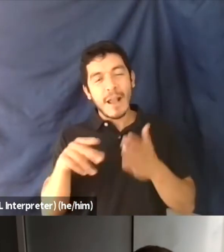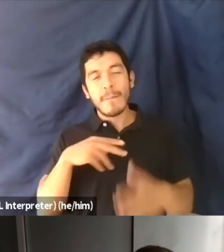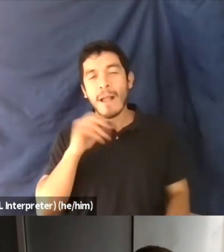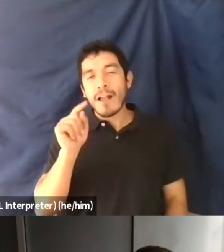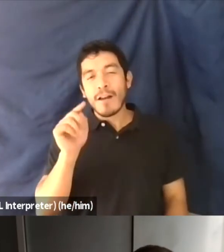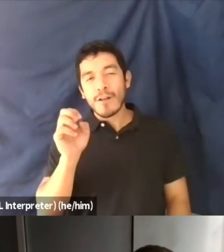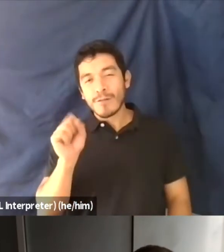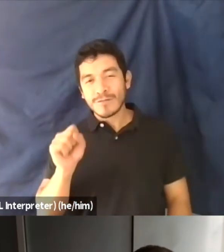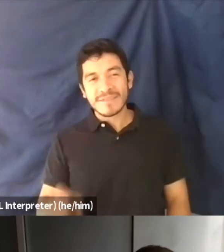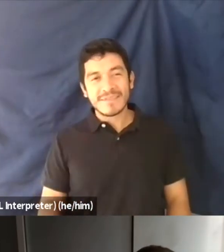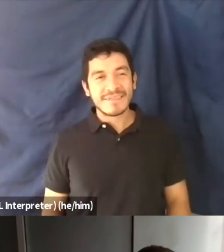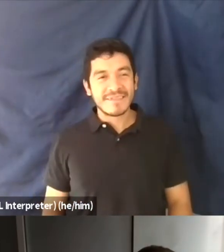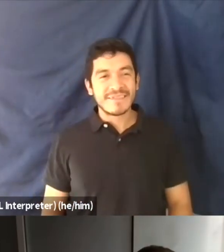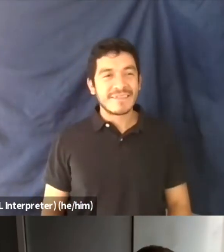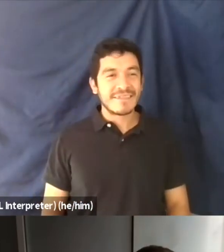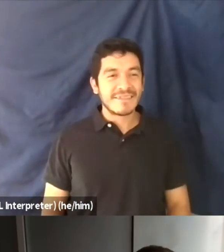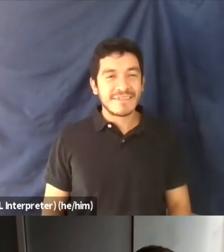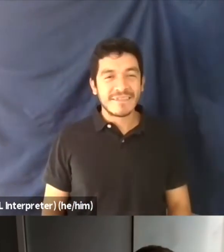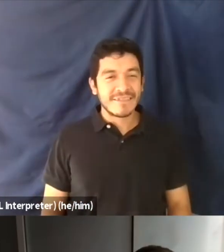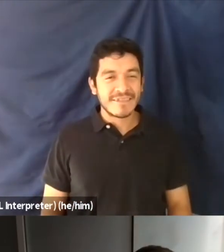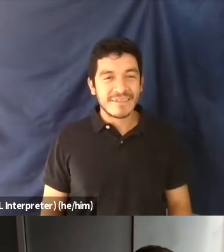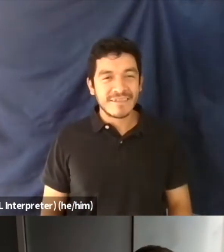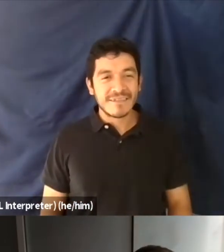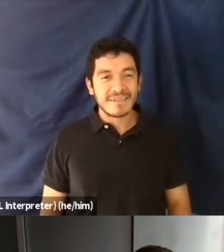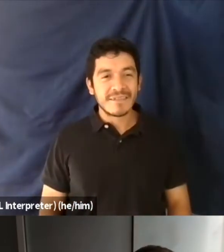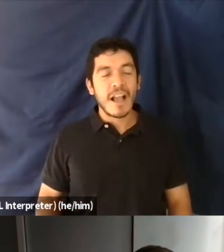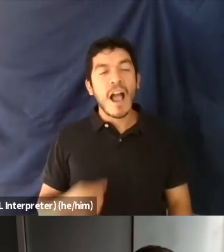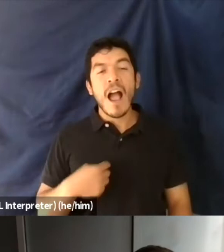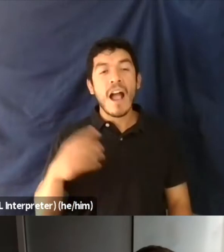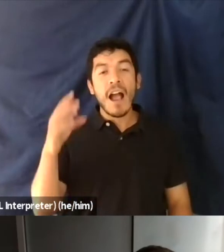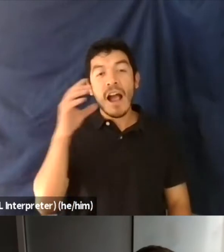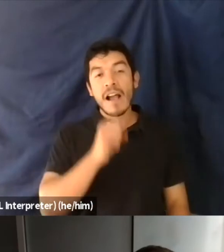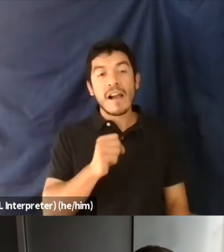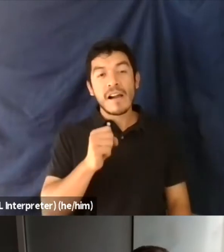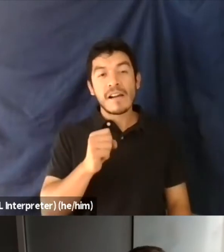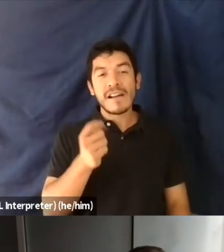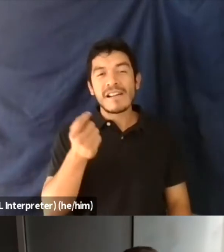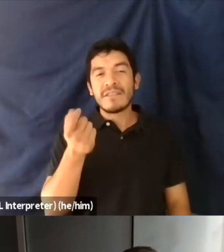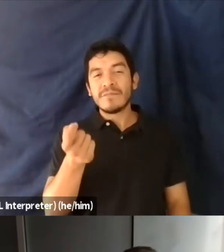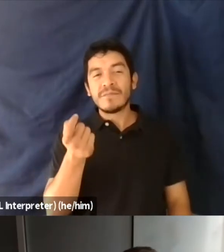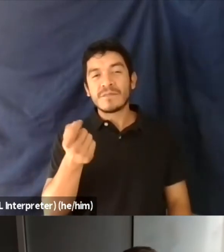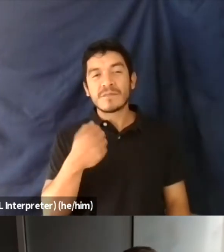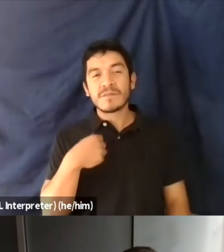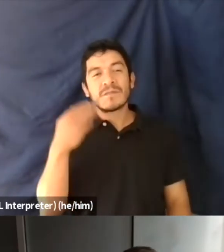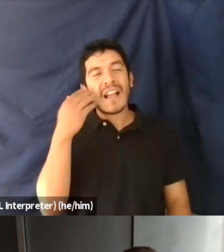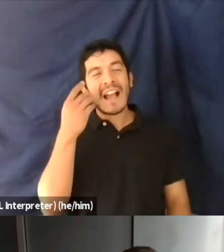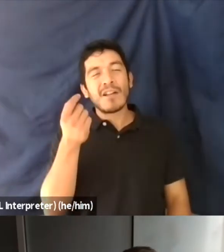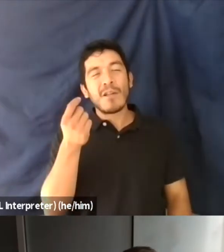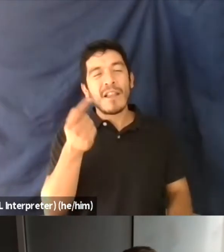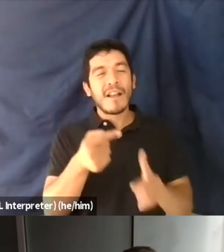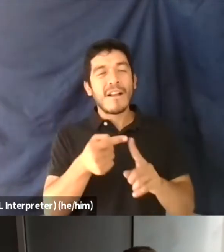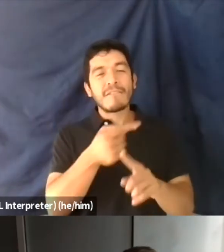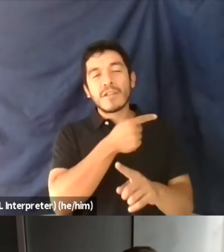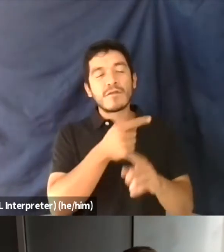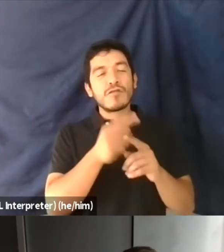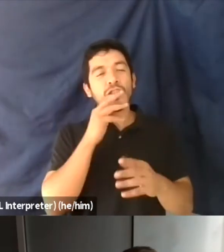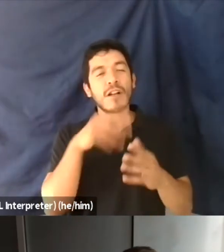(chuckles) I guess I wanted to ask a little bit, I know it's awful to talk about, but I think you first premiere